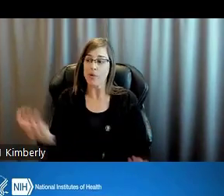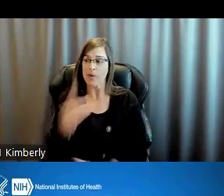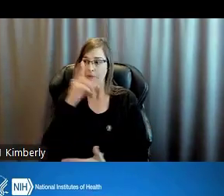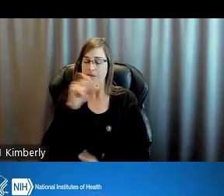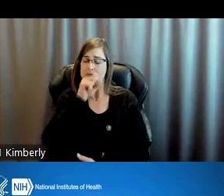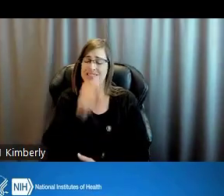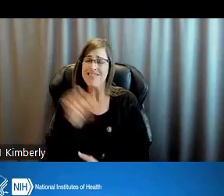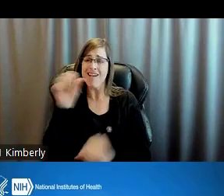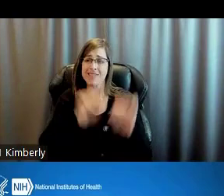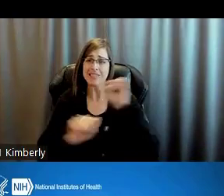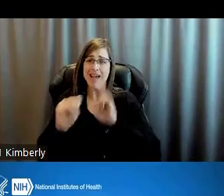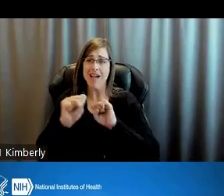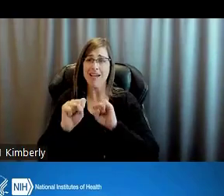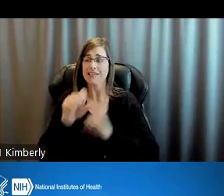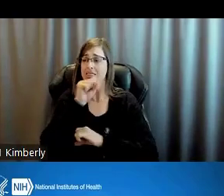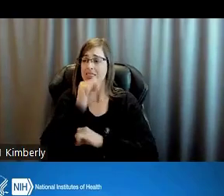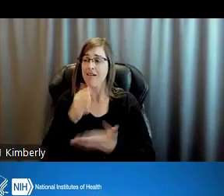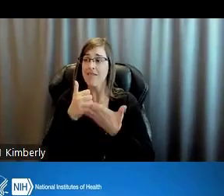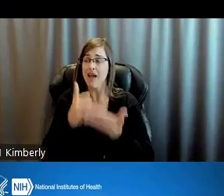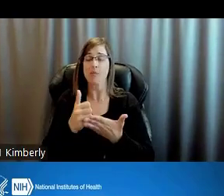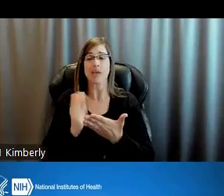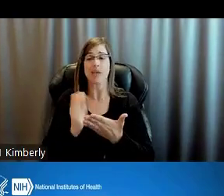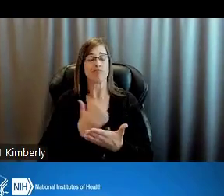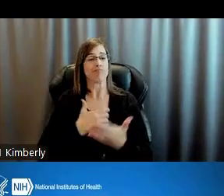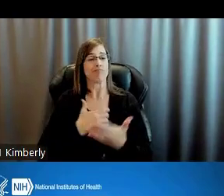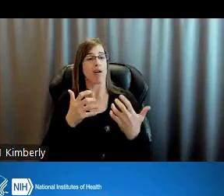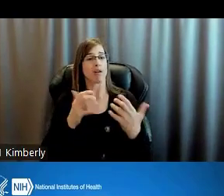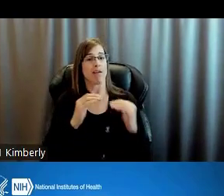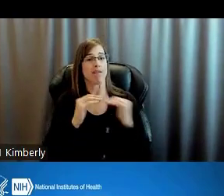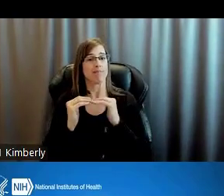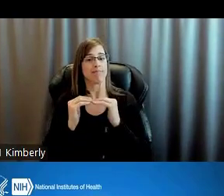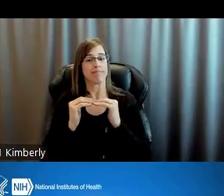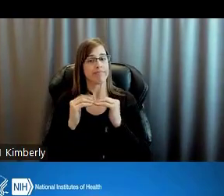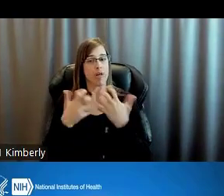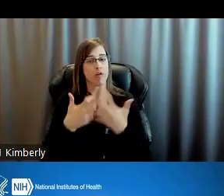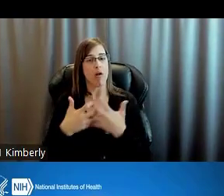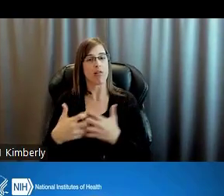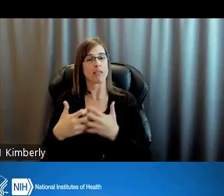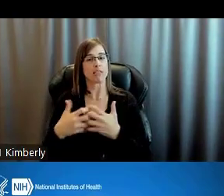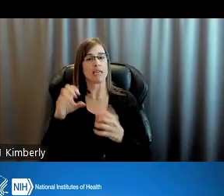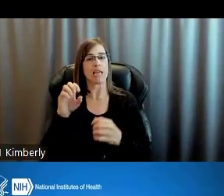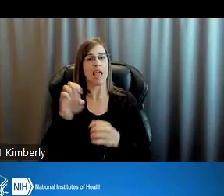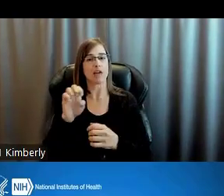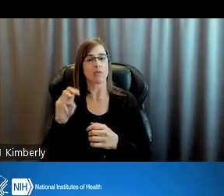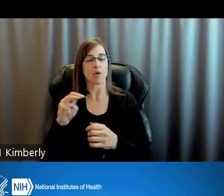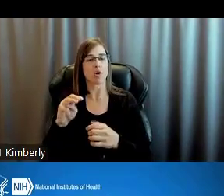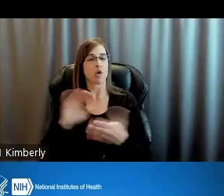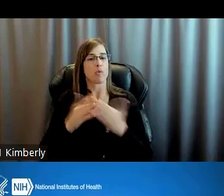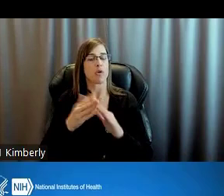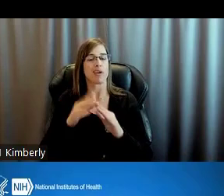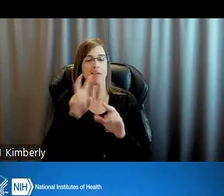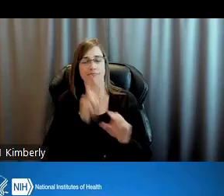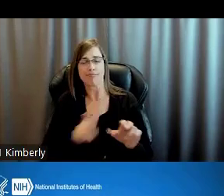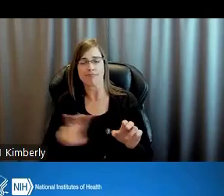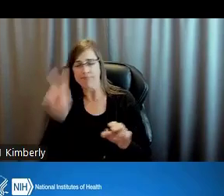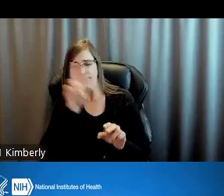and we love helping our fellow colleagues in the extramural community navigate the process. It's important to contact program officers